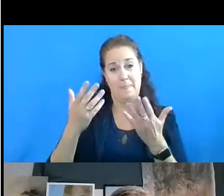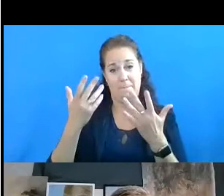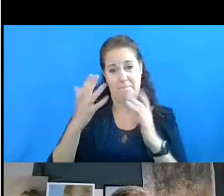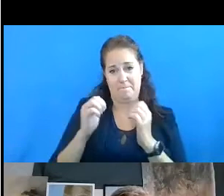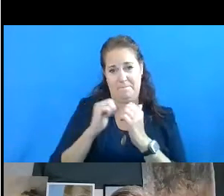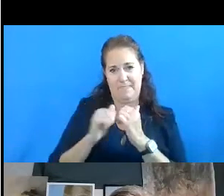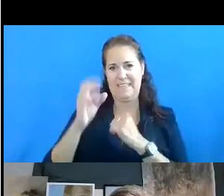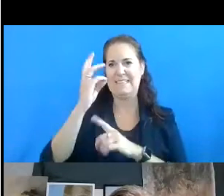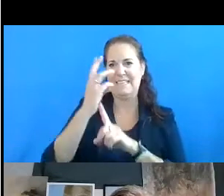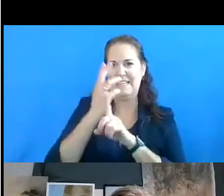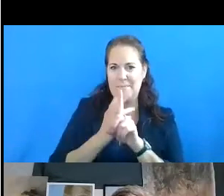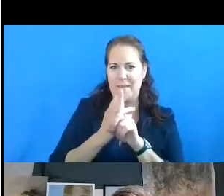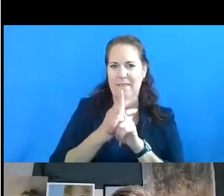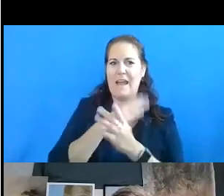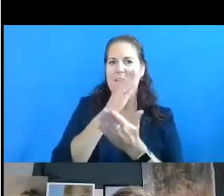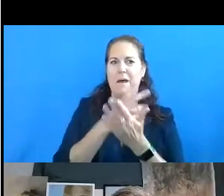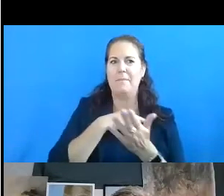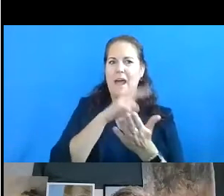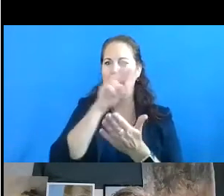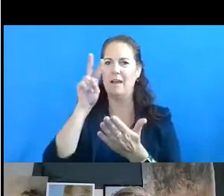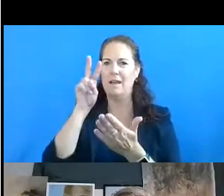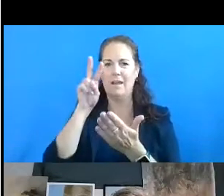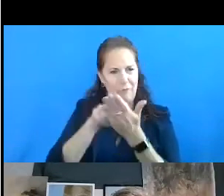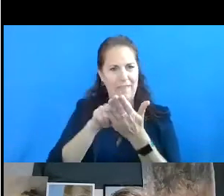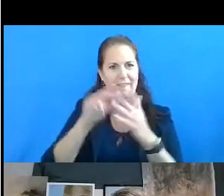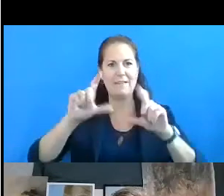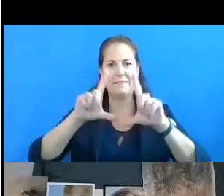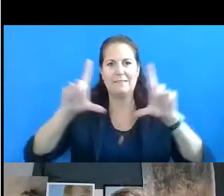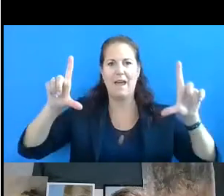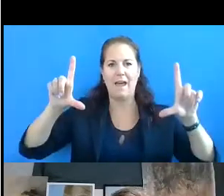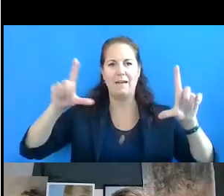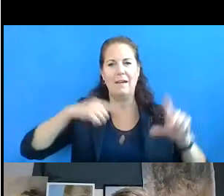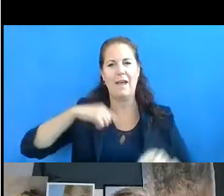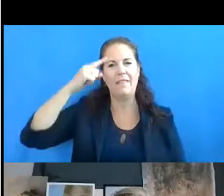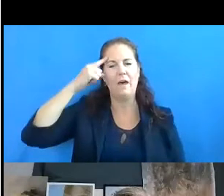I stopped and I read this sign. I thought this is fantastic.